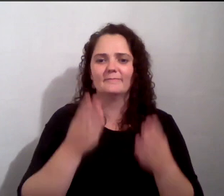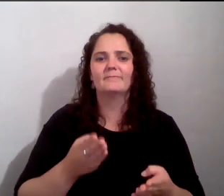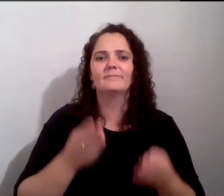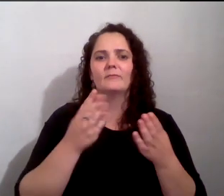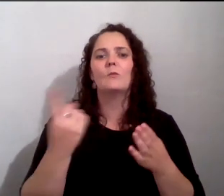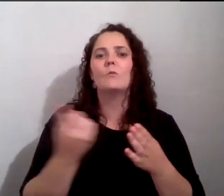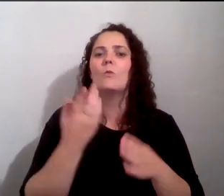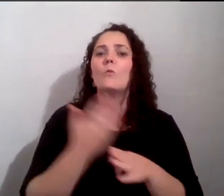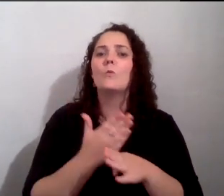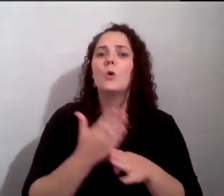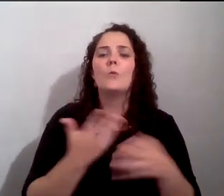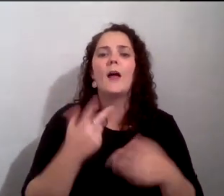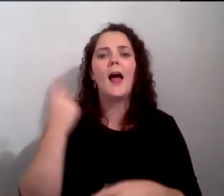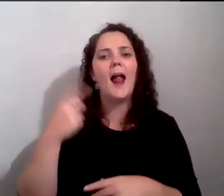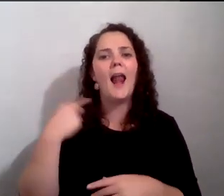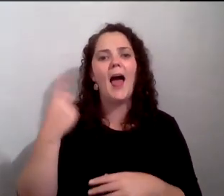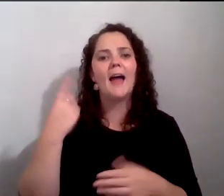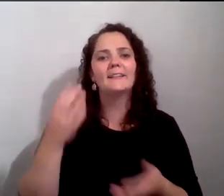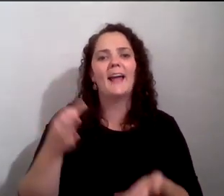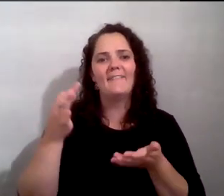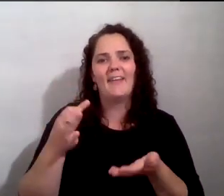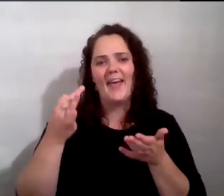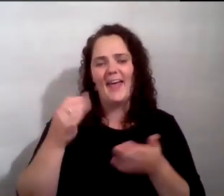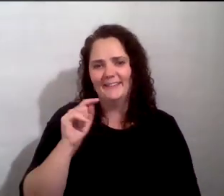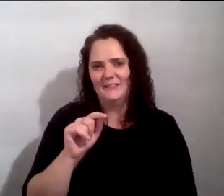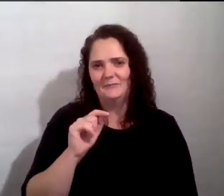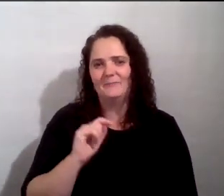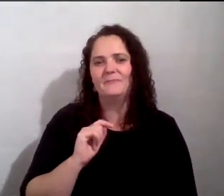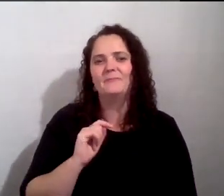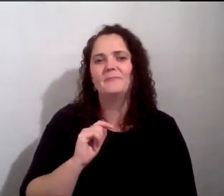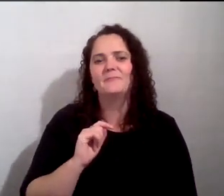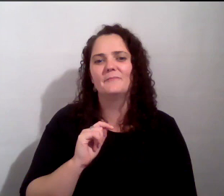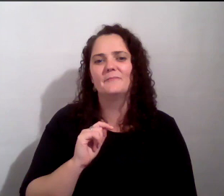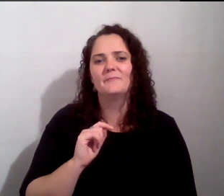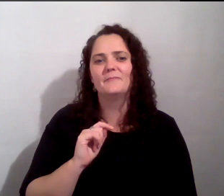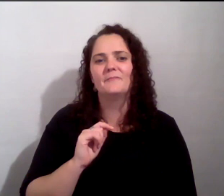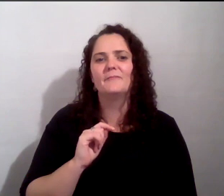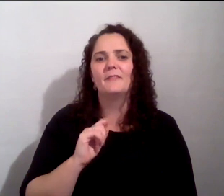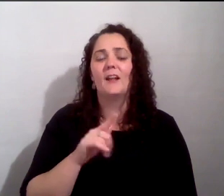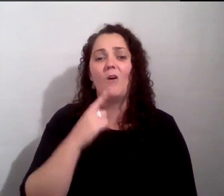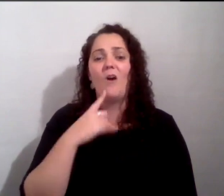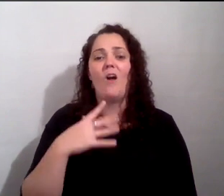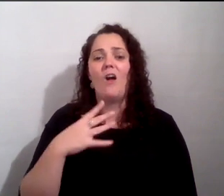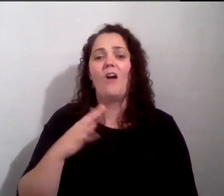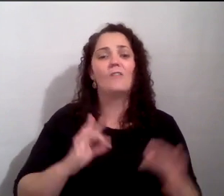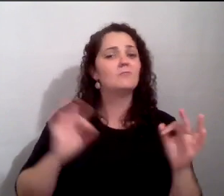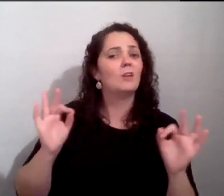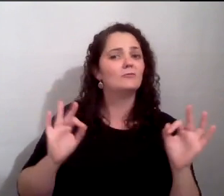by Dobell in the ‘30s. So he modelled regularly for Dobell and his artist friends – William Dobell, of